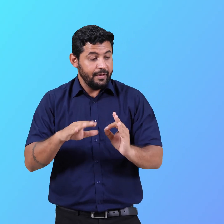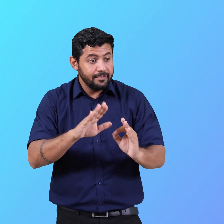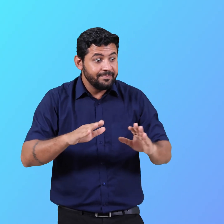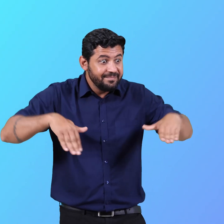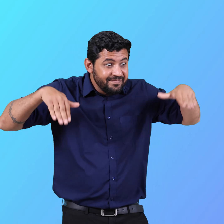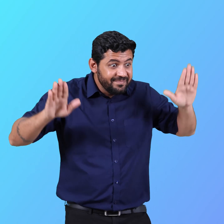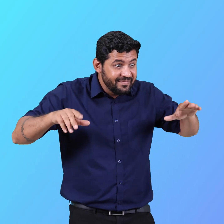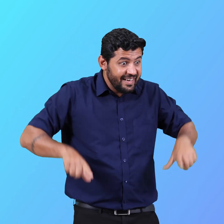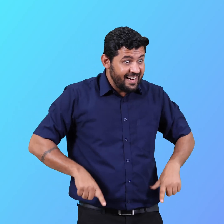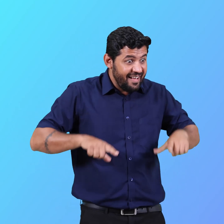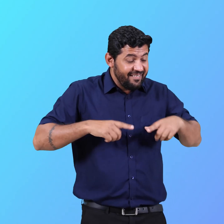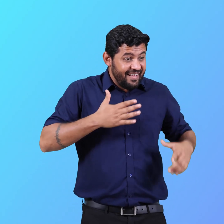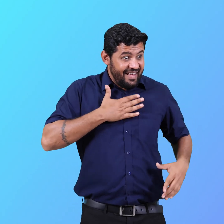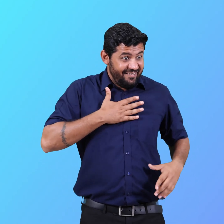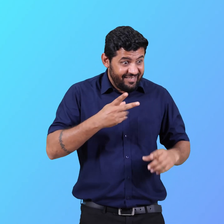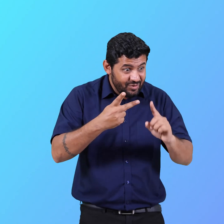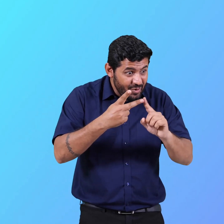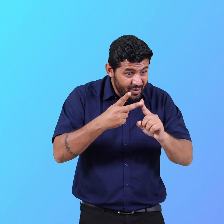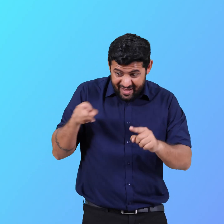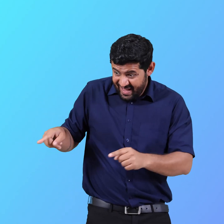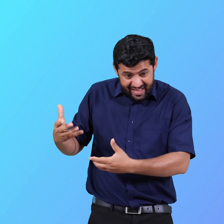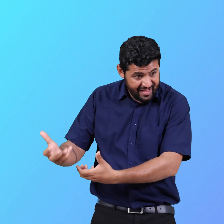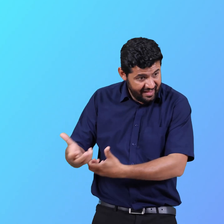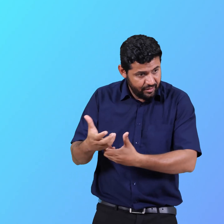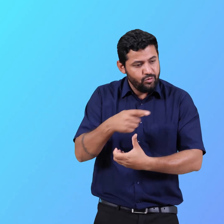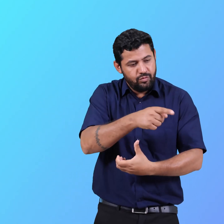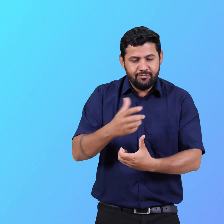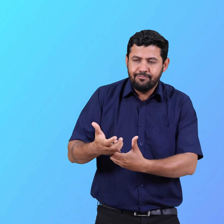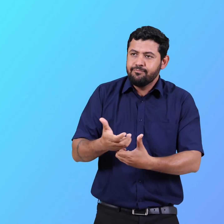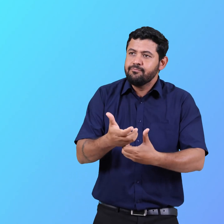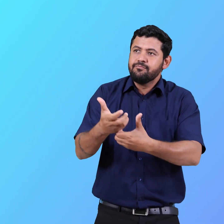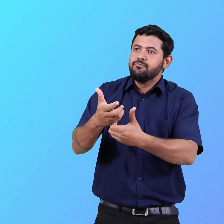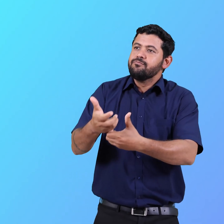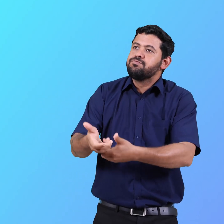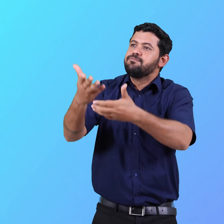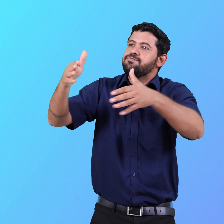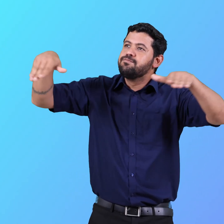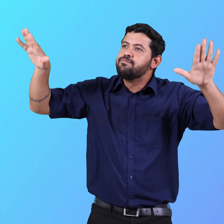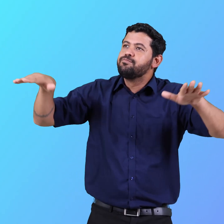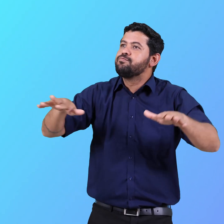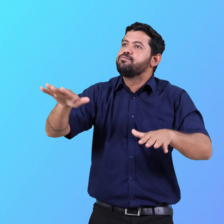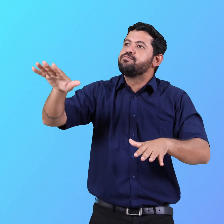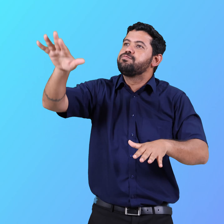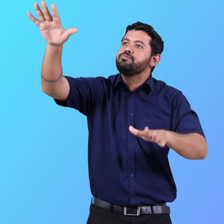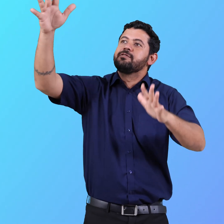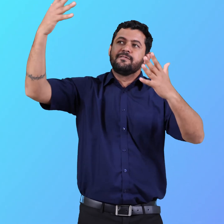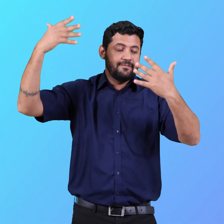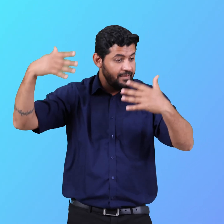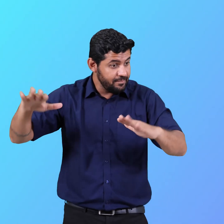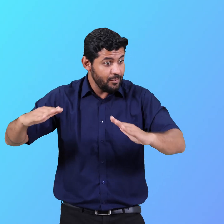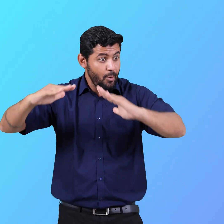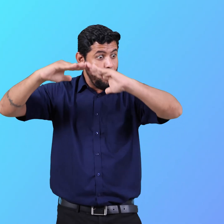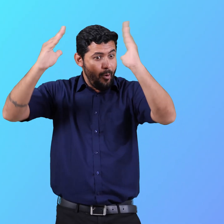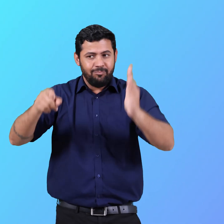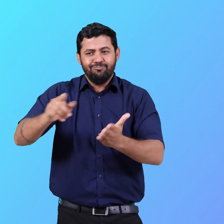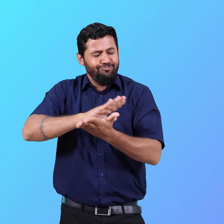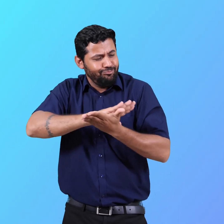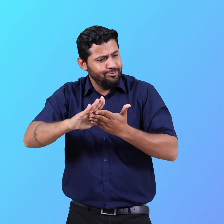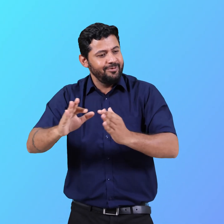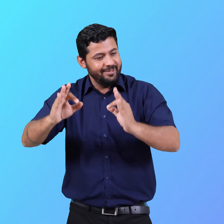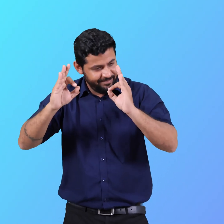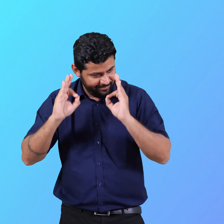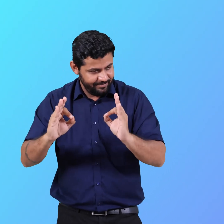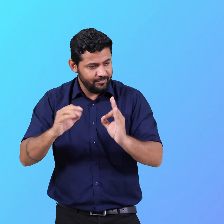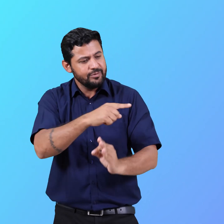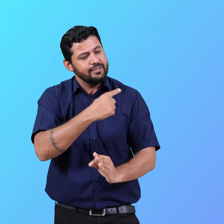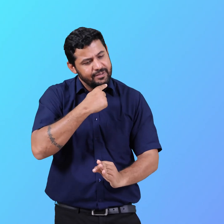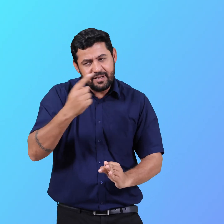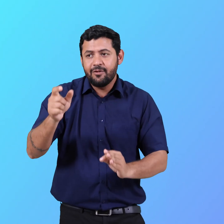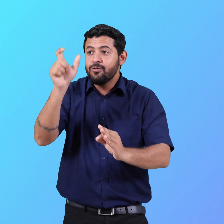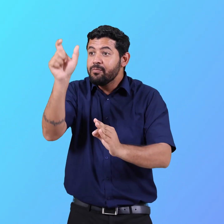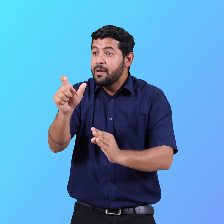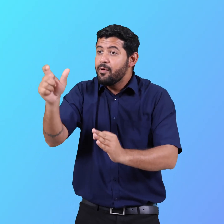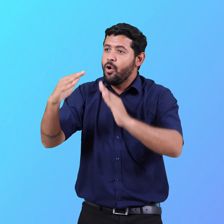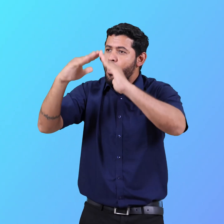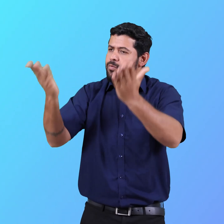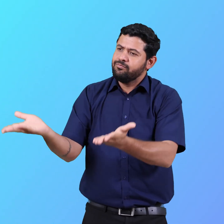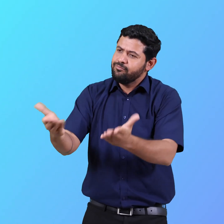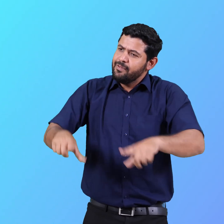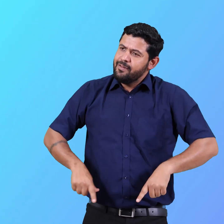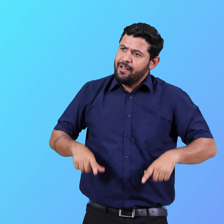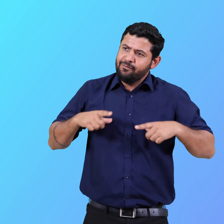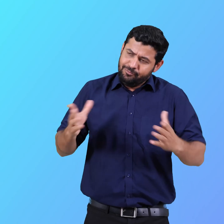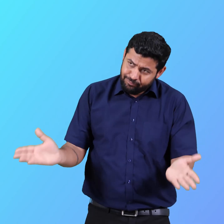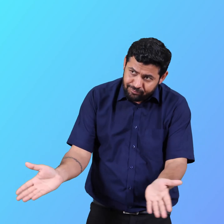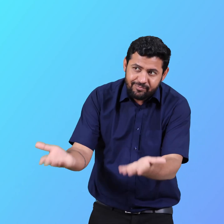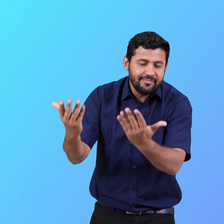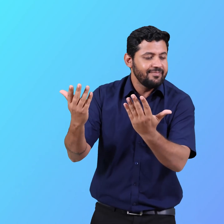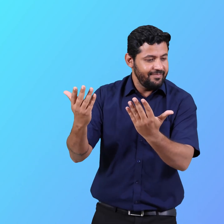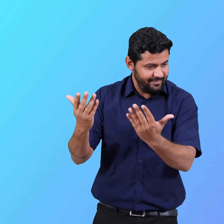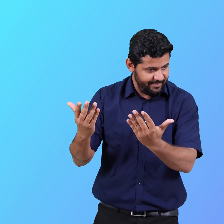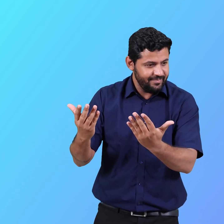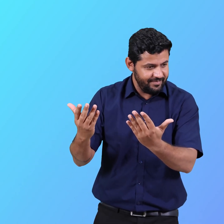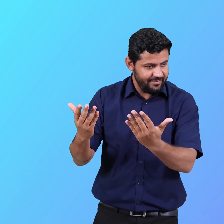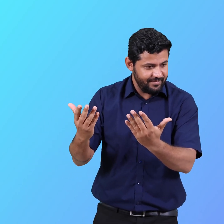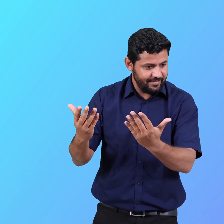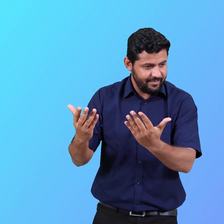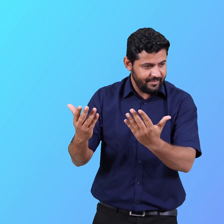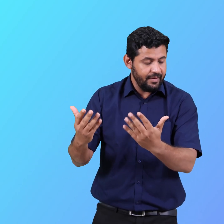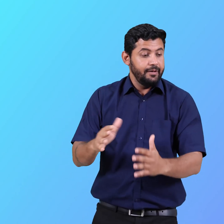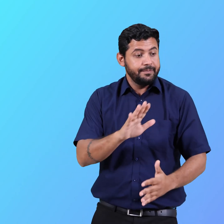He will go to an open field outside the city and let the live bird go free. In this way the priest will make the house pure. The house will be clean.”